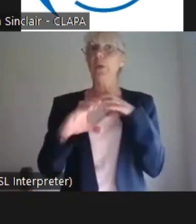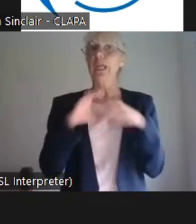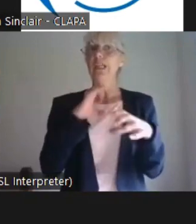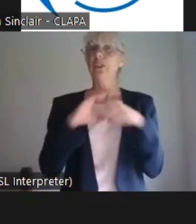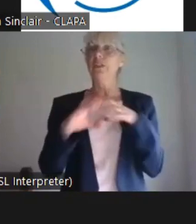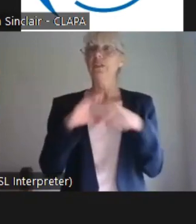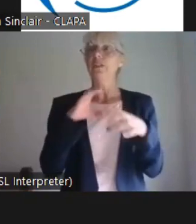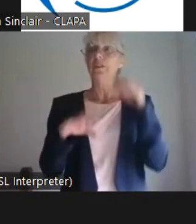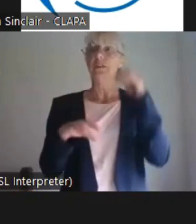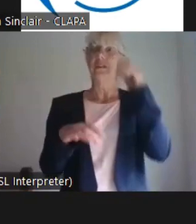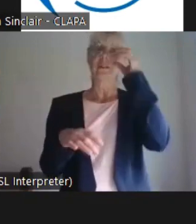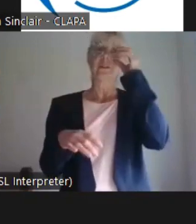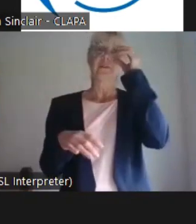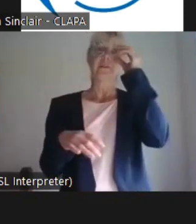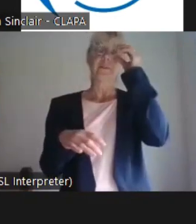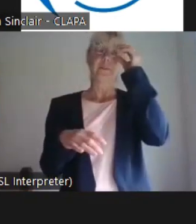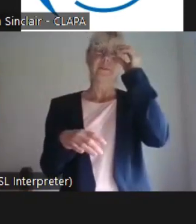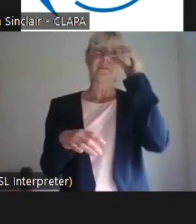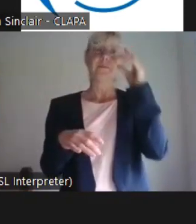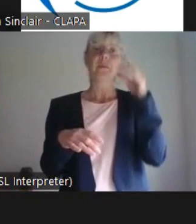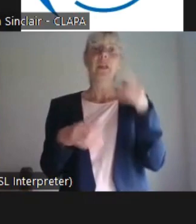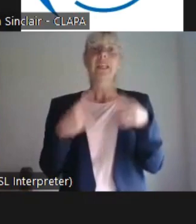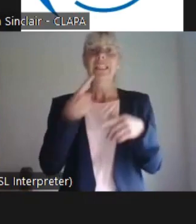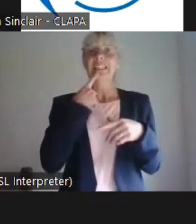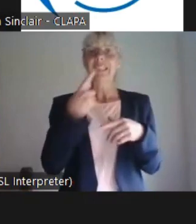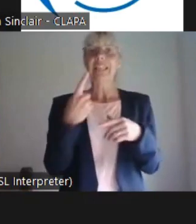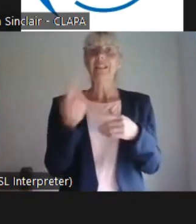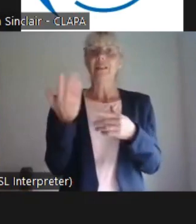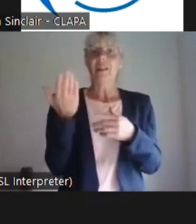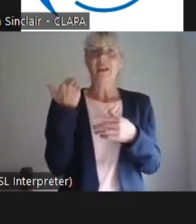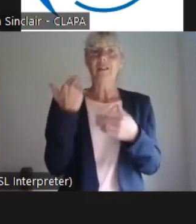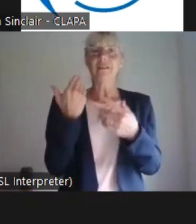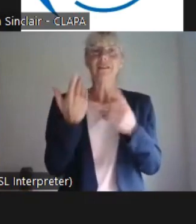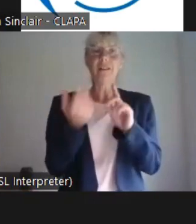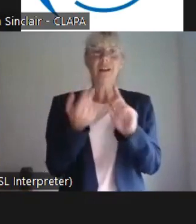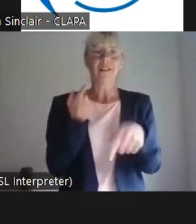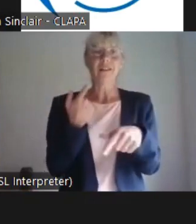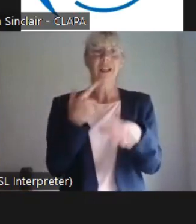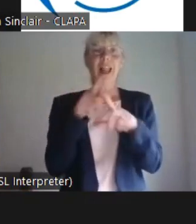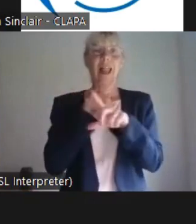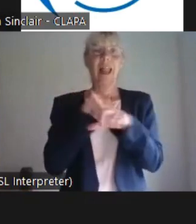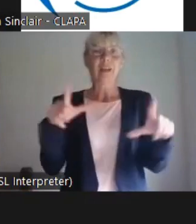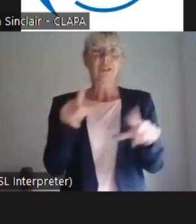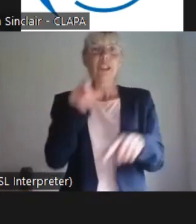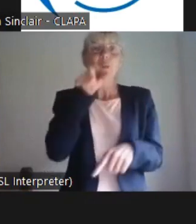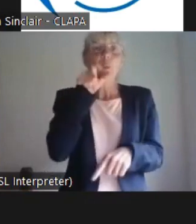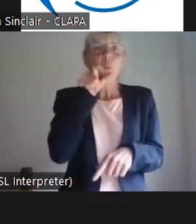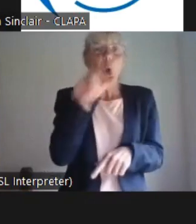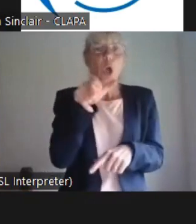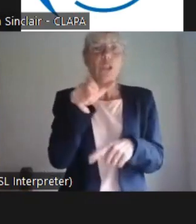answer language is all about words and sentences and so it's about understanding of words and